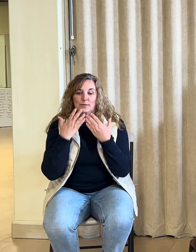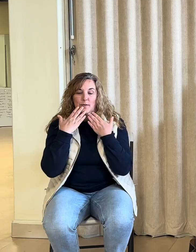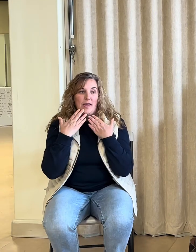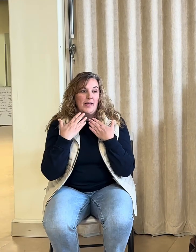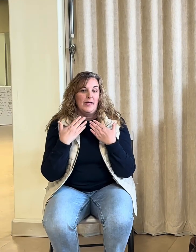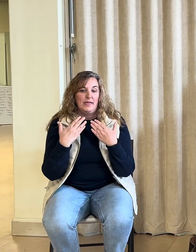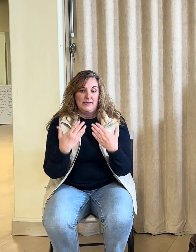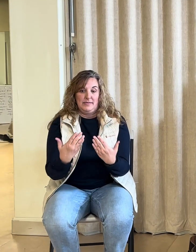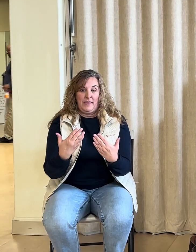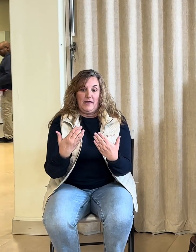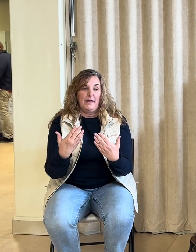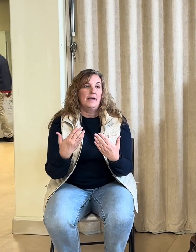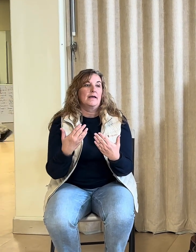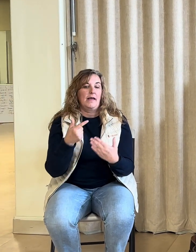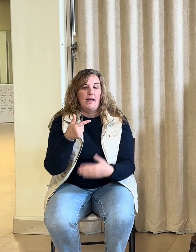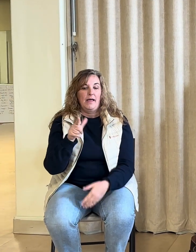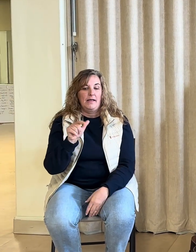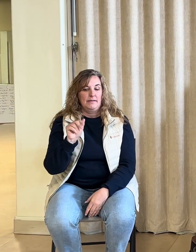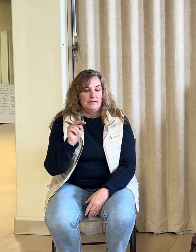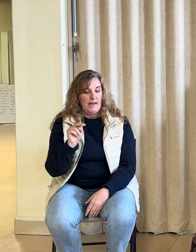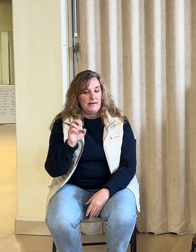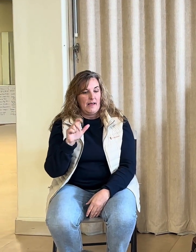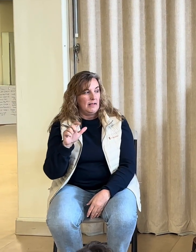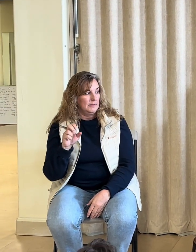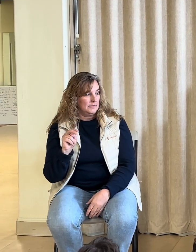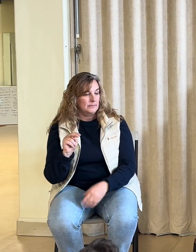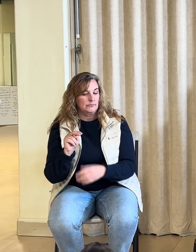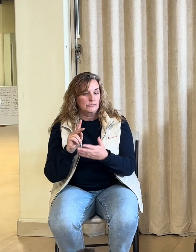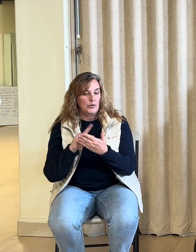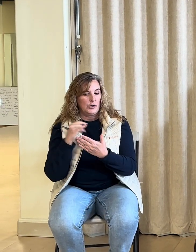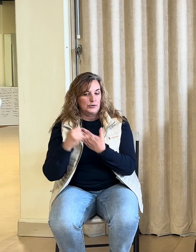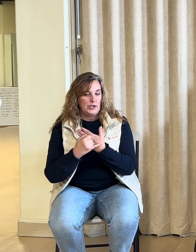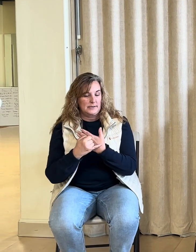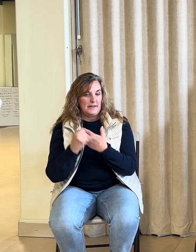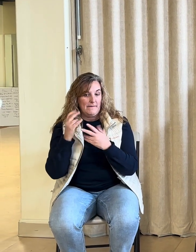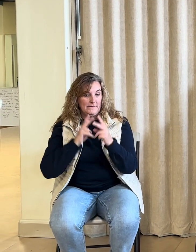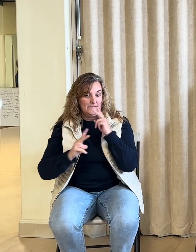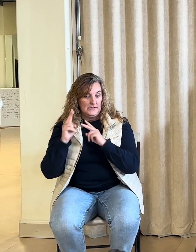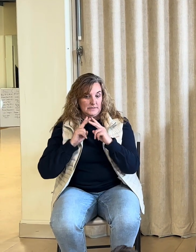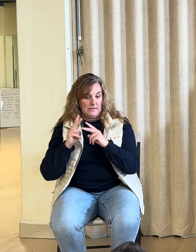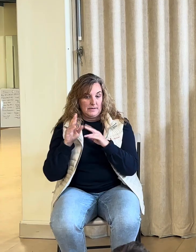Glen Allen Project. And if you guys want to visit the table after we're done here to